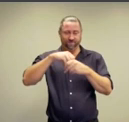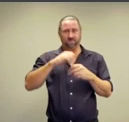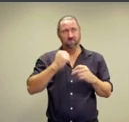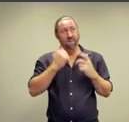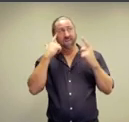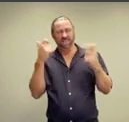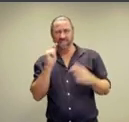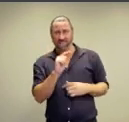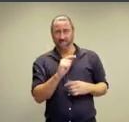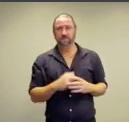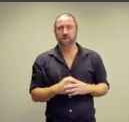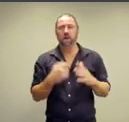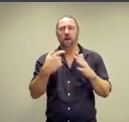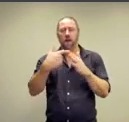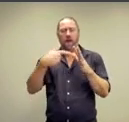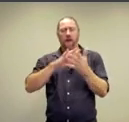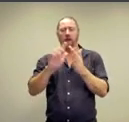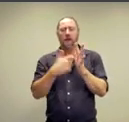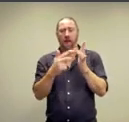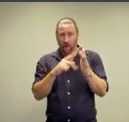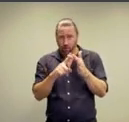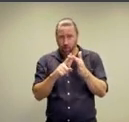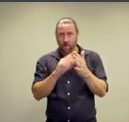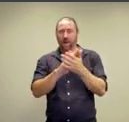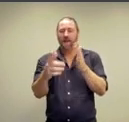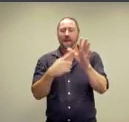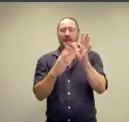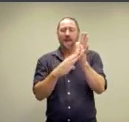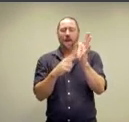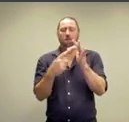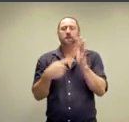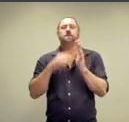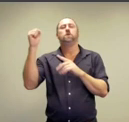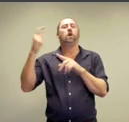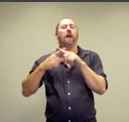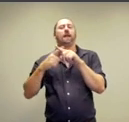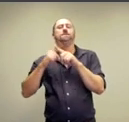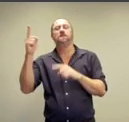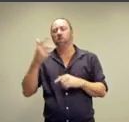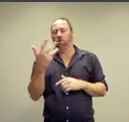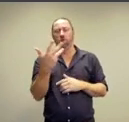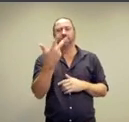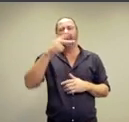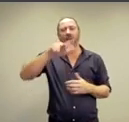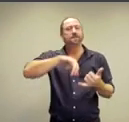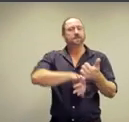really well as well. This is a Katharine Harmon, sorry, Katharine Hamnett design, a UK designer